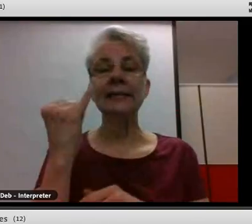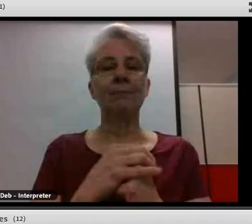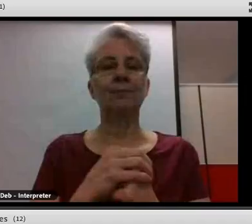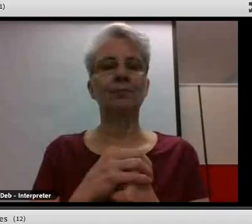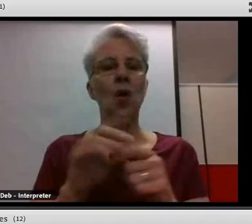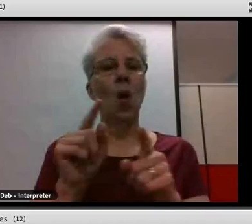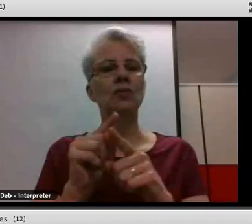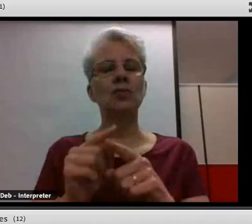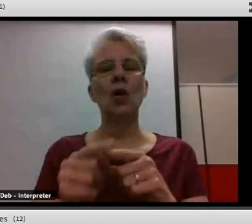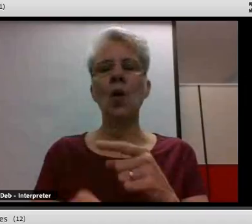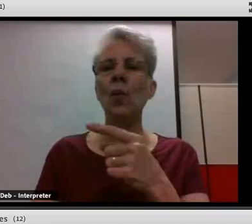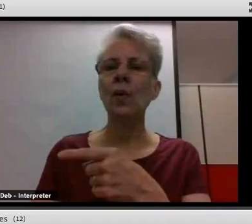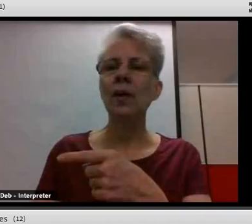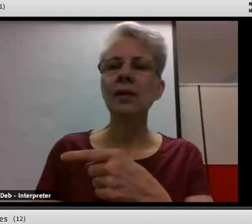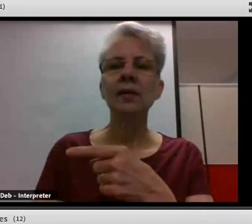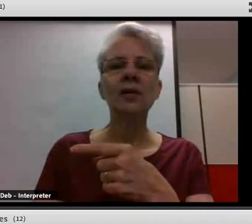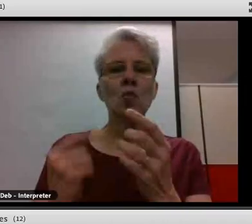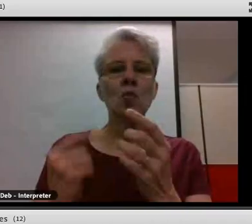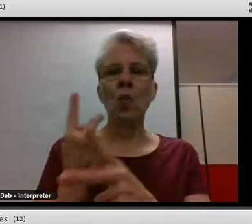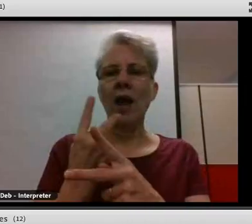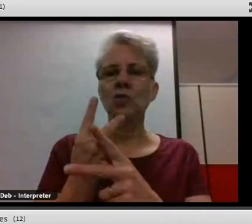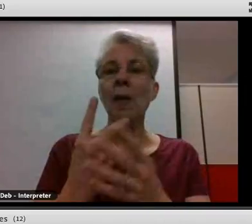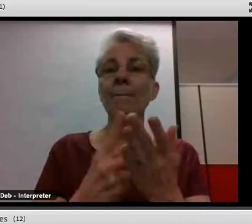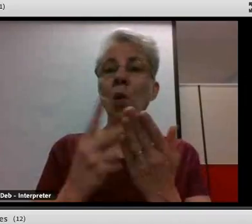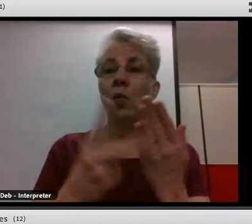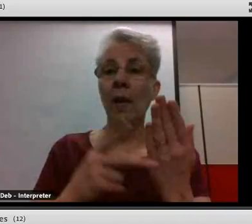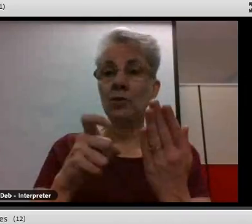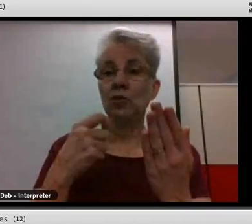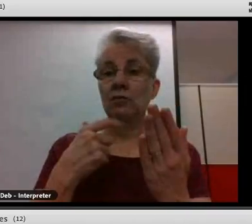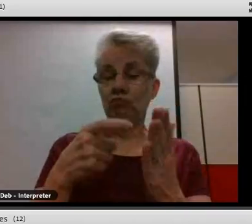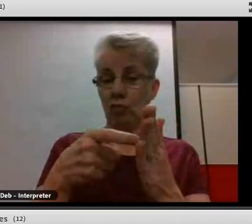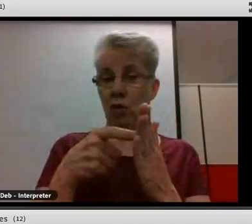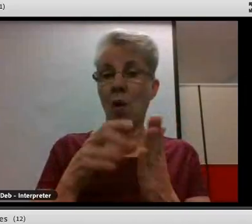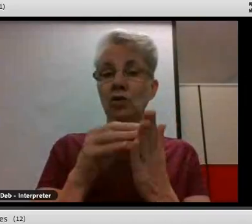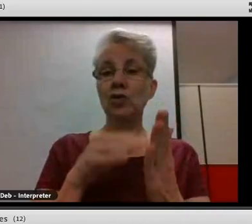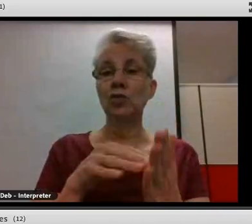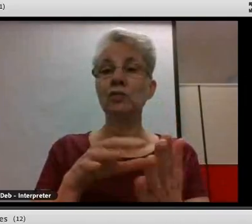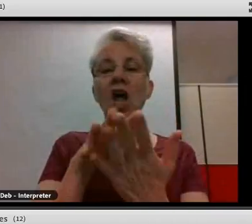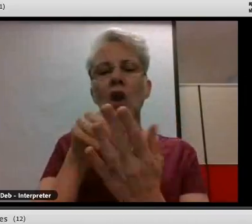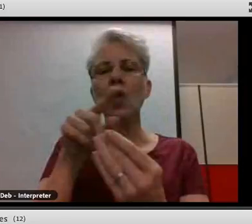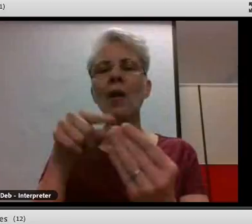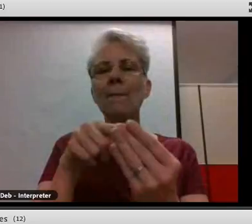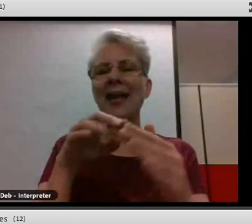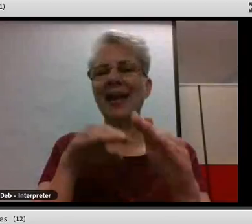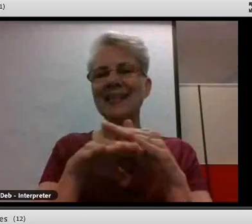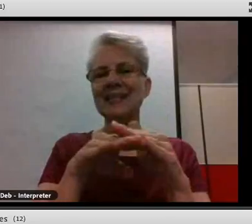may be your collection or the technology that you provide on your website.